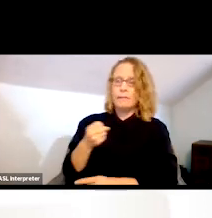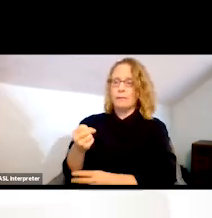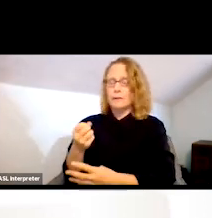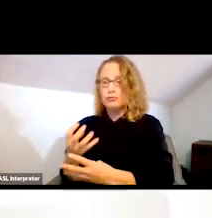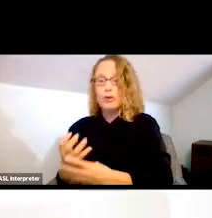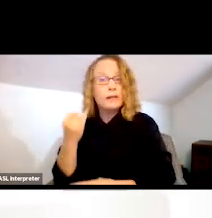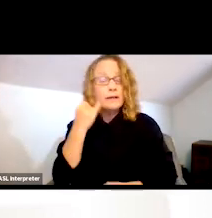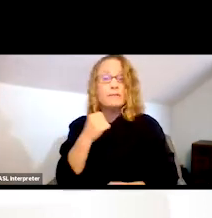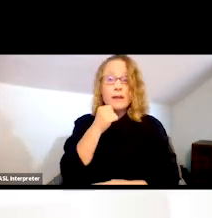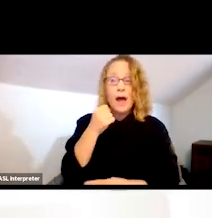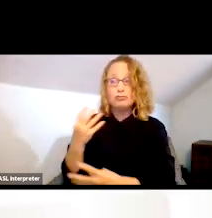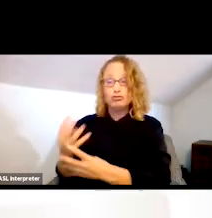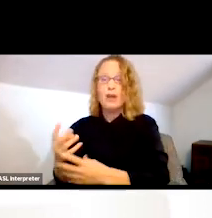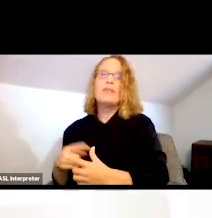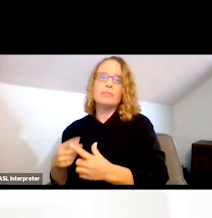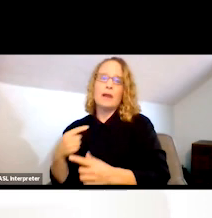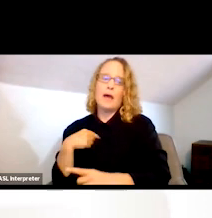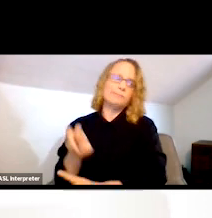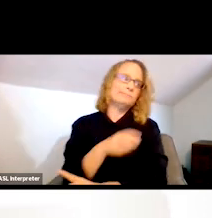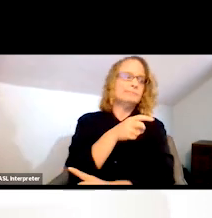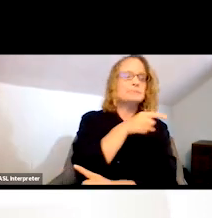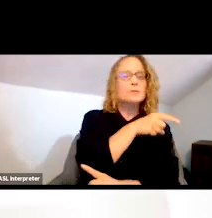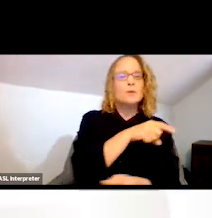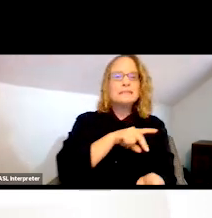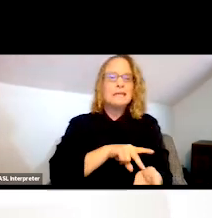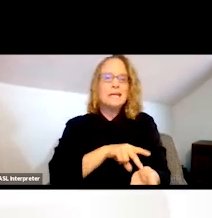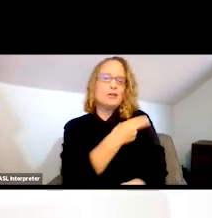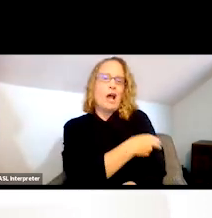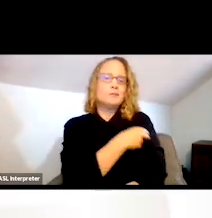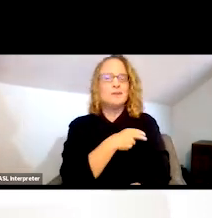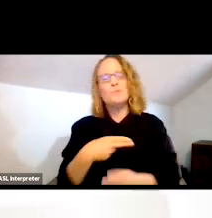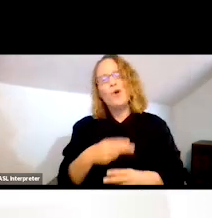And it stayed in that for a very long time,